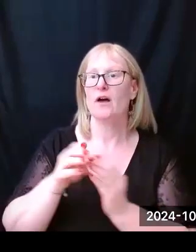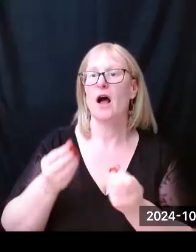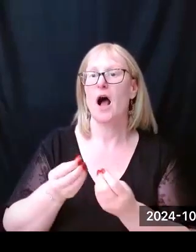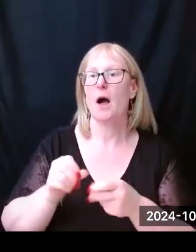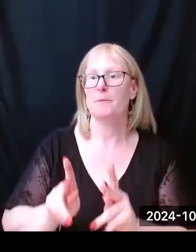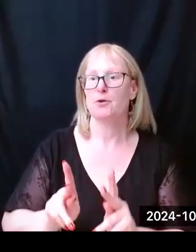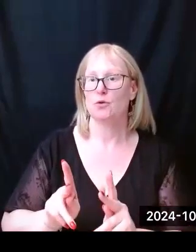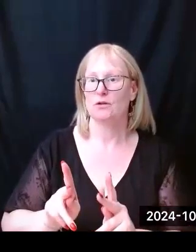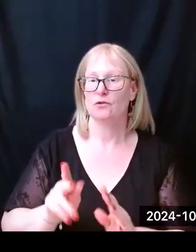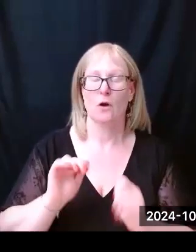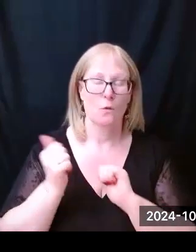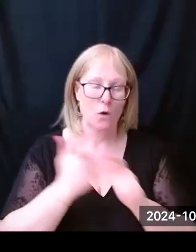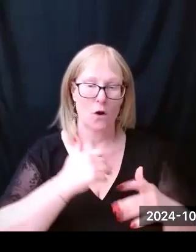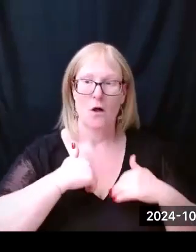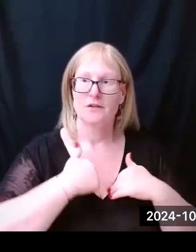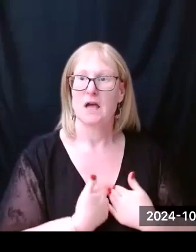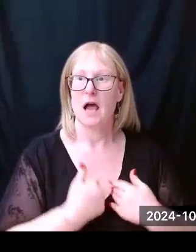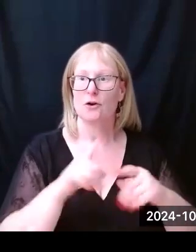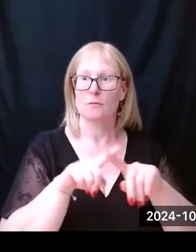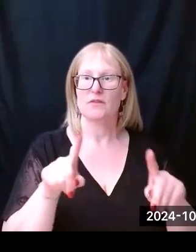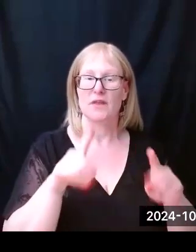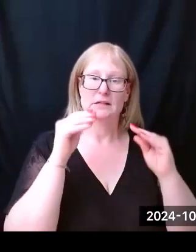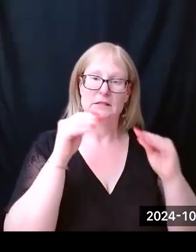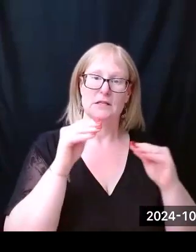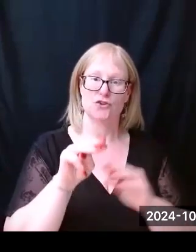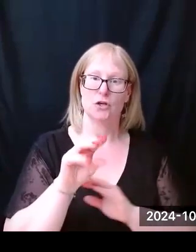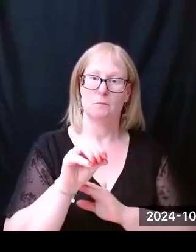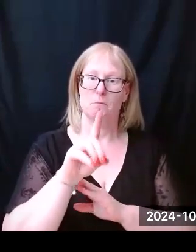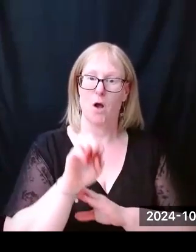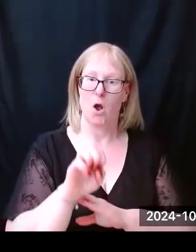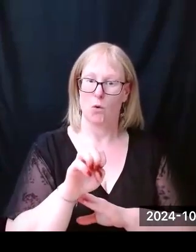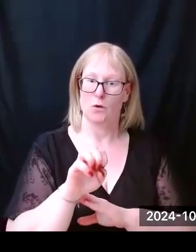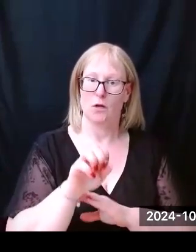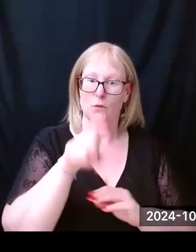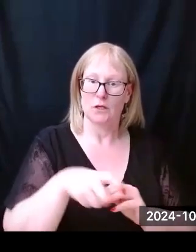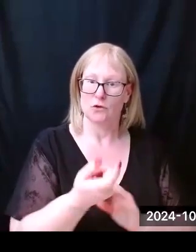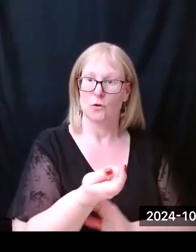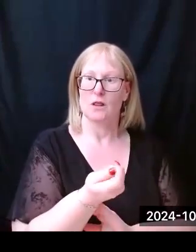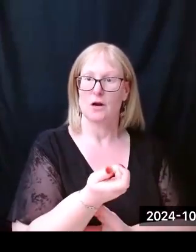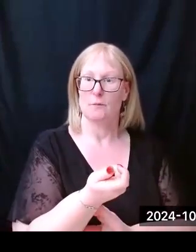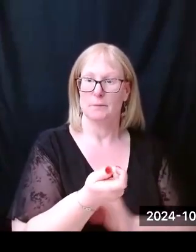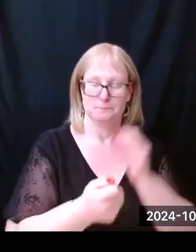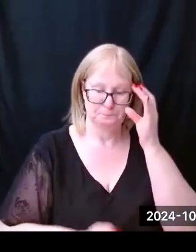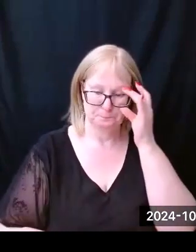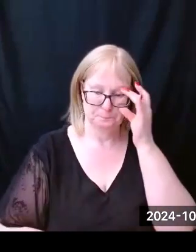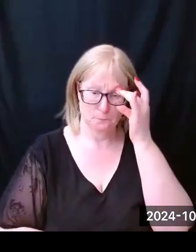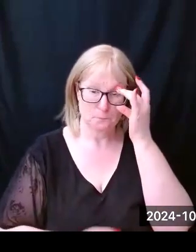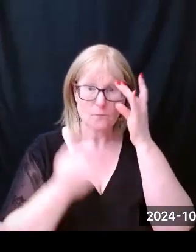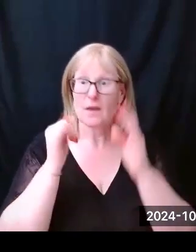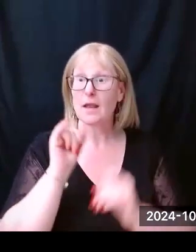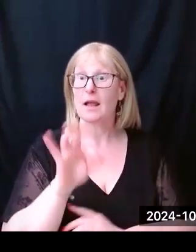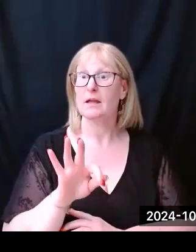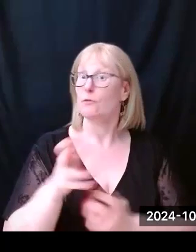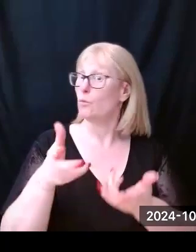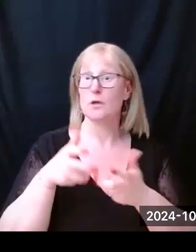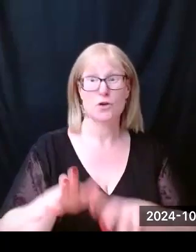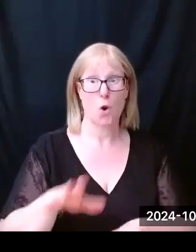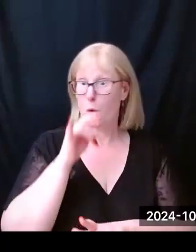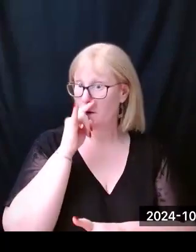But what I like to call that teaching mode, we do need to do a little bit. Because like, you know, if we don't want our child to develop a